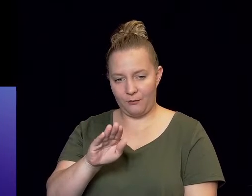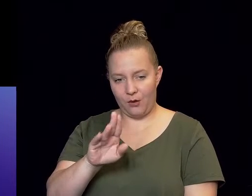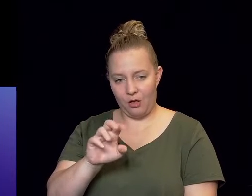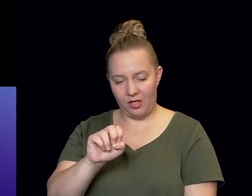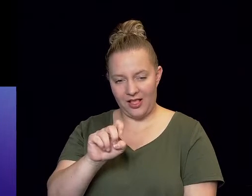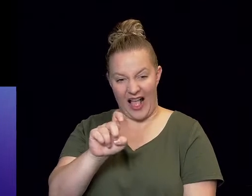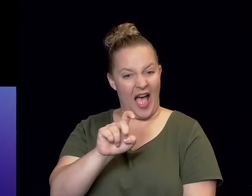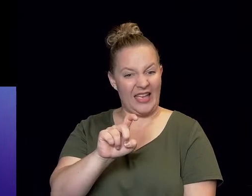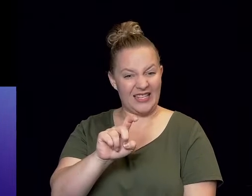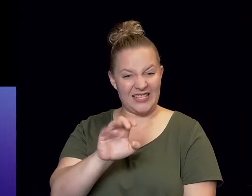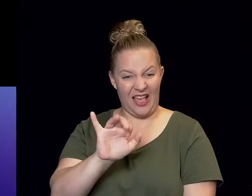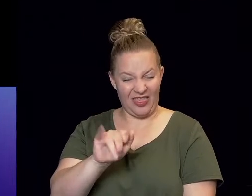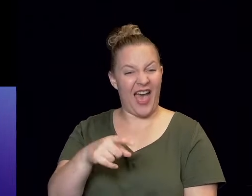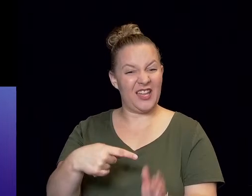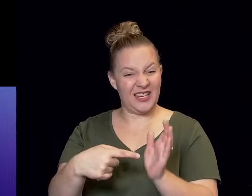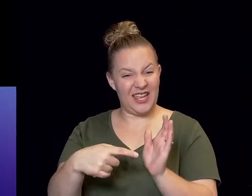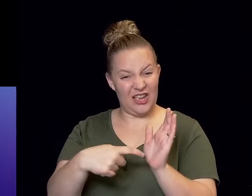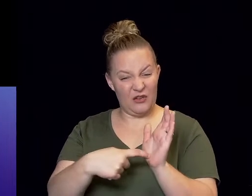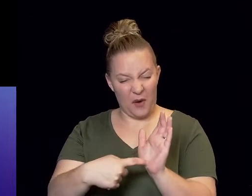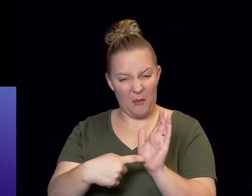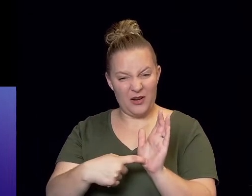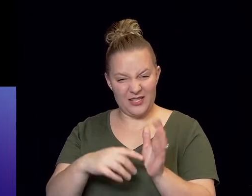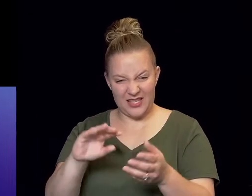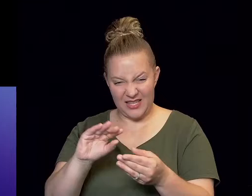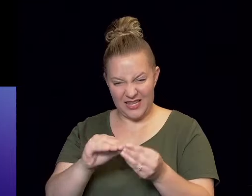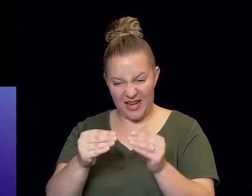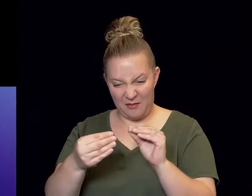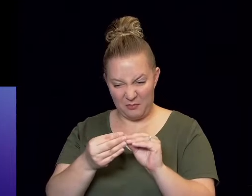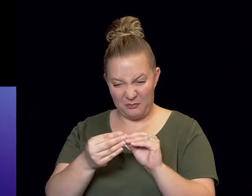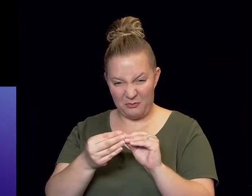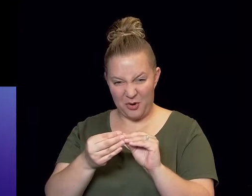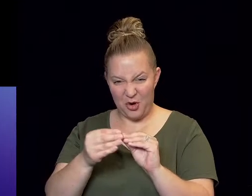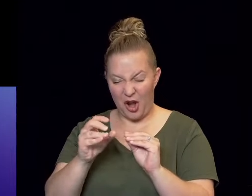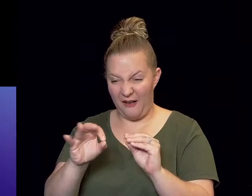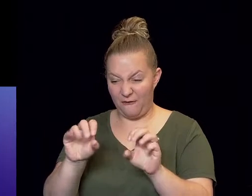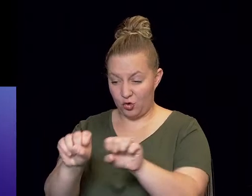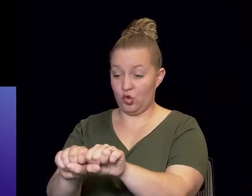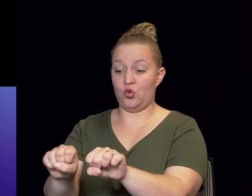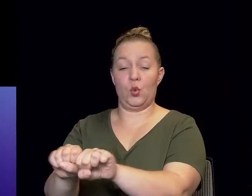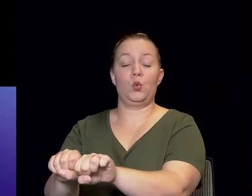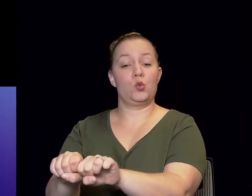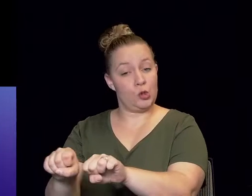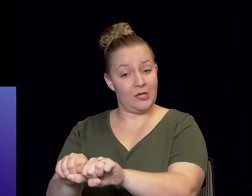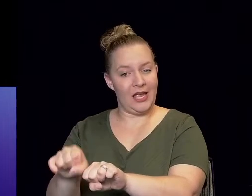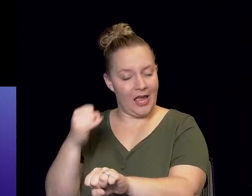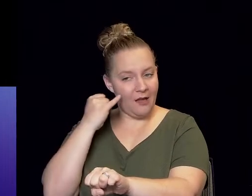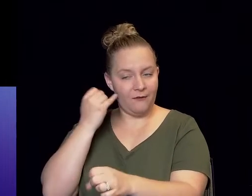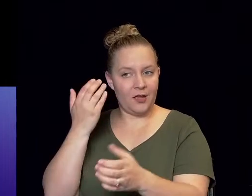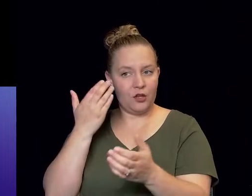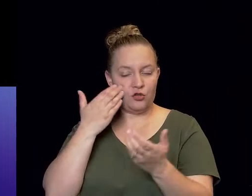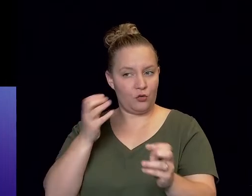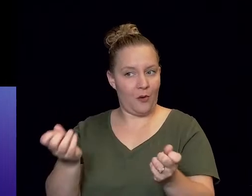represents the number of shoes if the shoes is unknown. So, I'm just going to write exactly